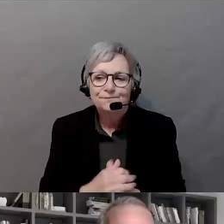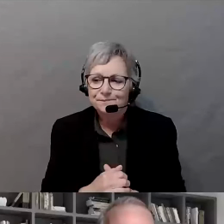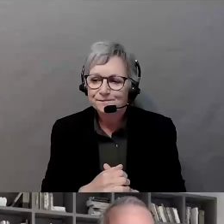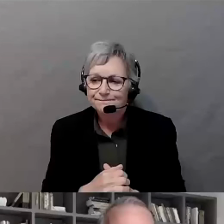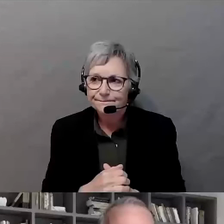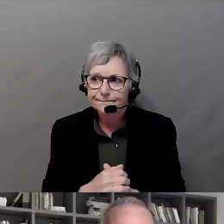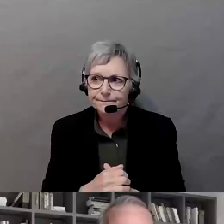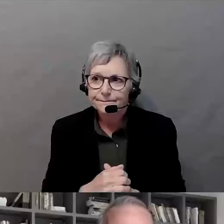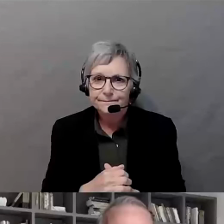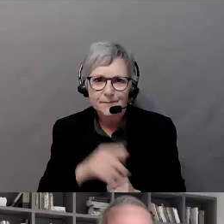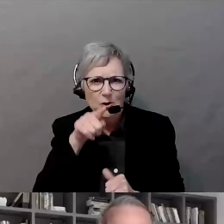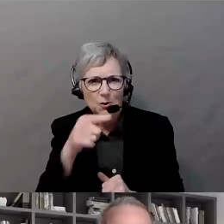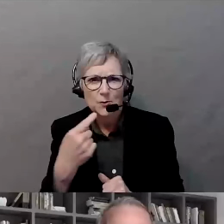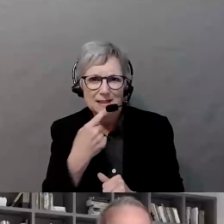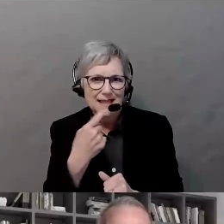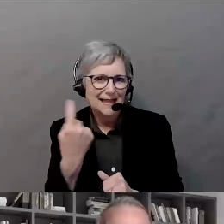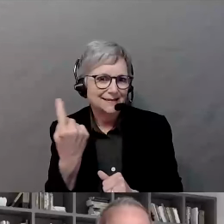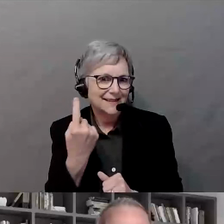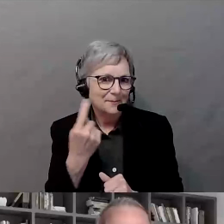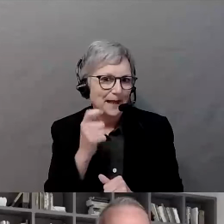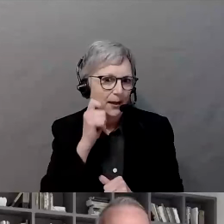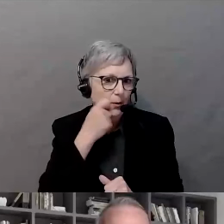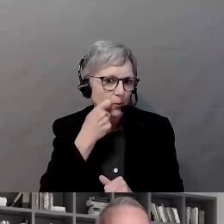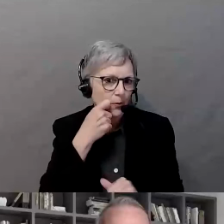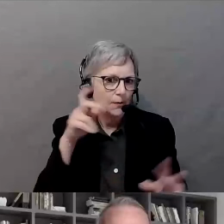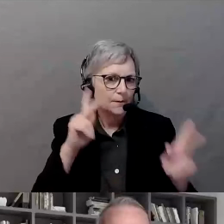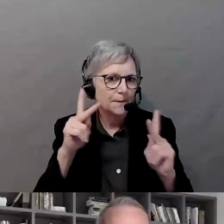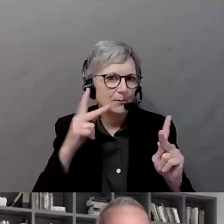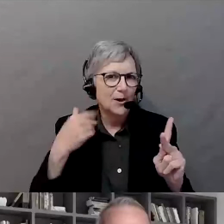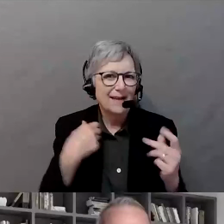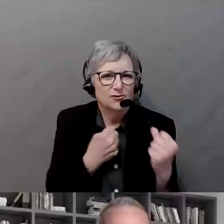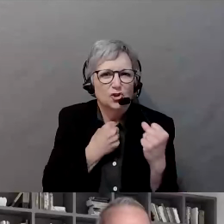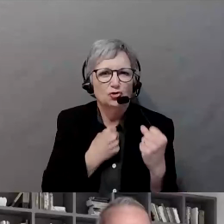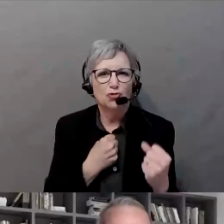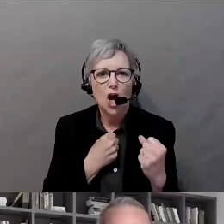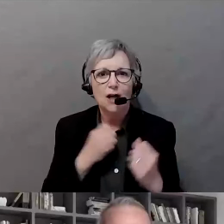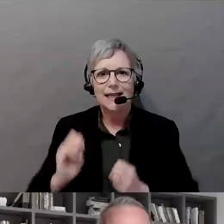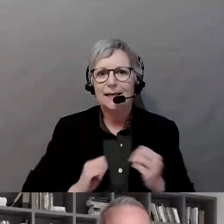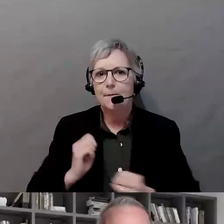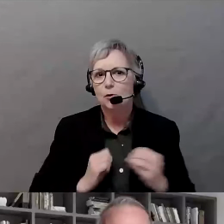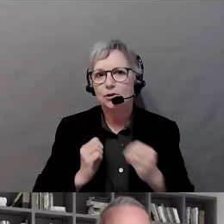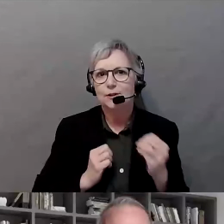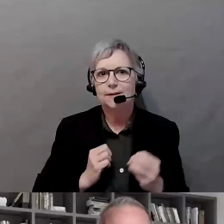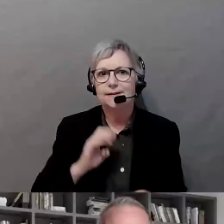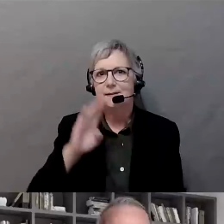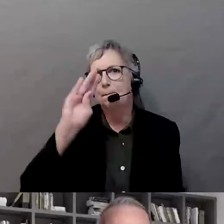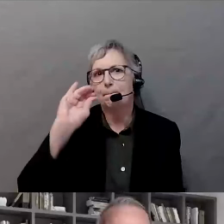YOU SAID SOMETHING COOL. PEOPLE ARE HAVING STRONG EMOTIONS AND BIG FEELINGS AND THAT IS LEGIT. YOU TALKED ABOUT